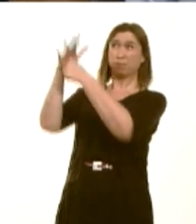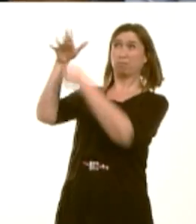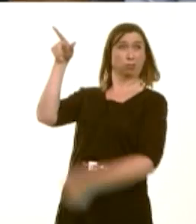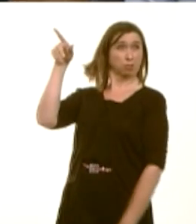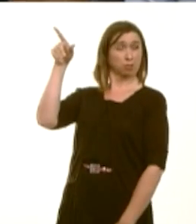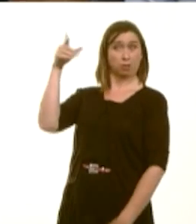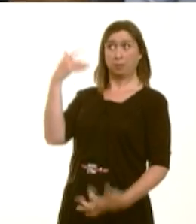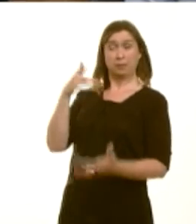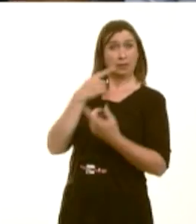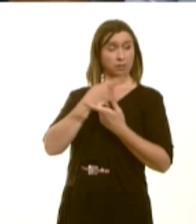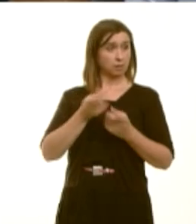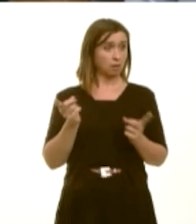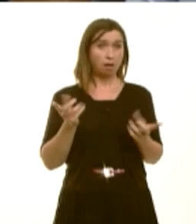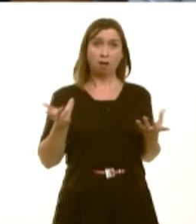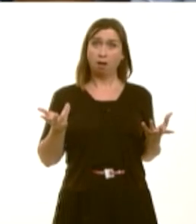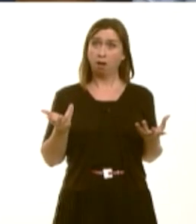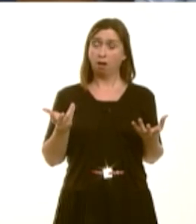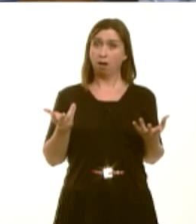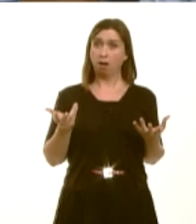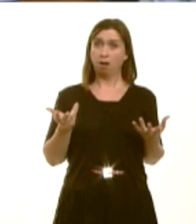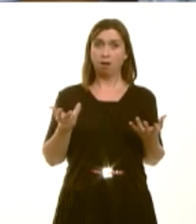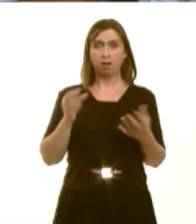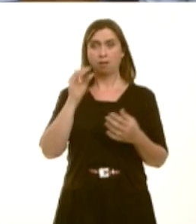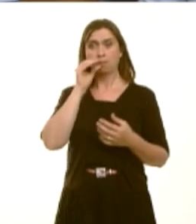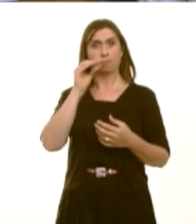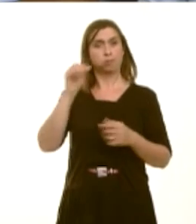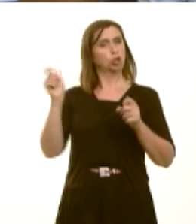that should be done to bring these devices into line with conventional cigarettes? So,